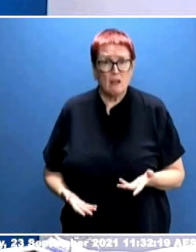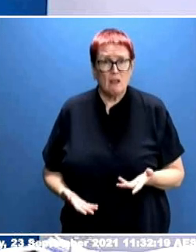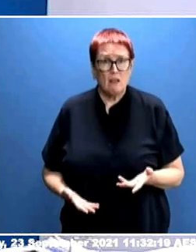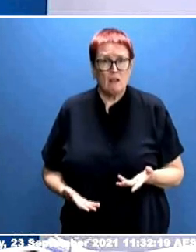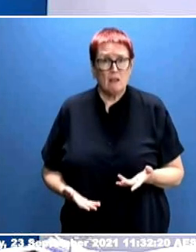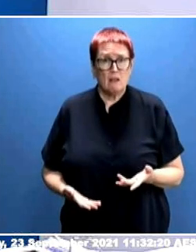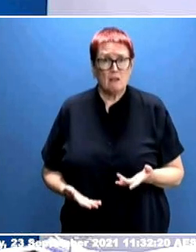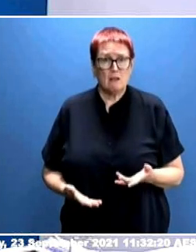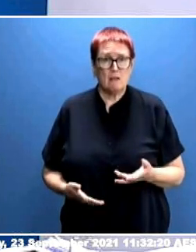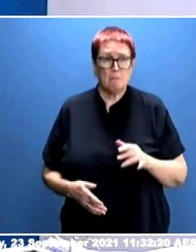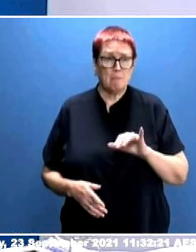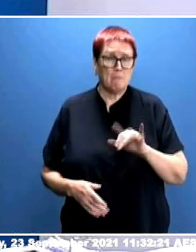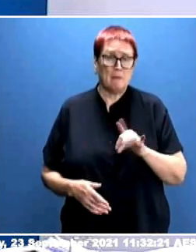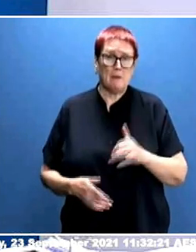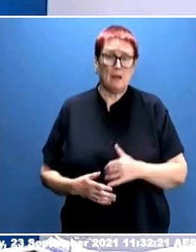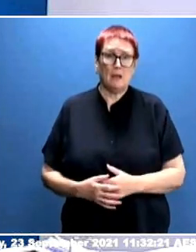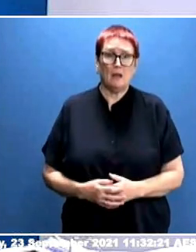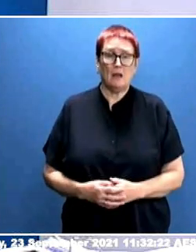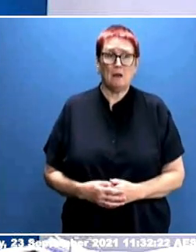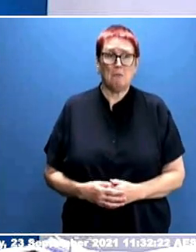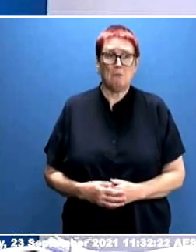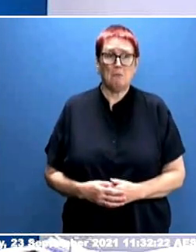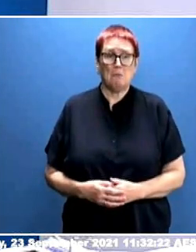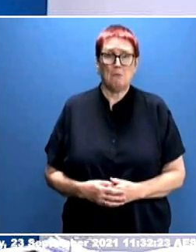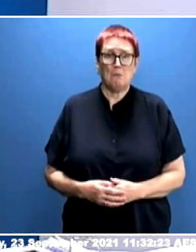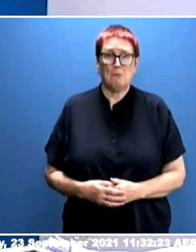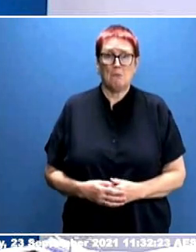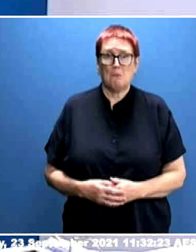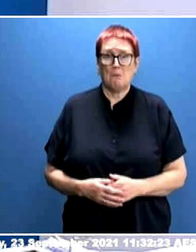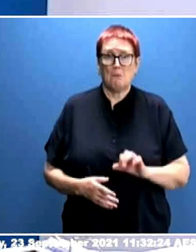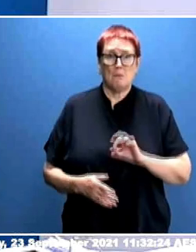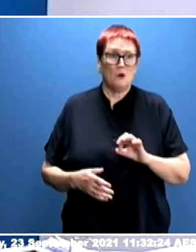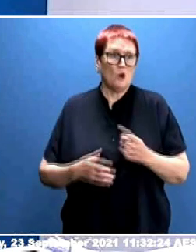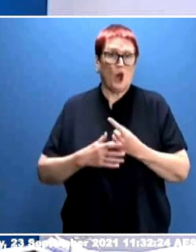it wouldn't just be the 30 children a year who are admitted